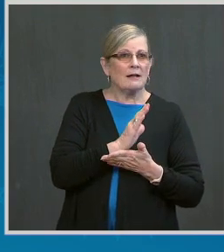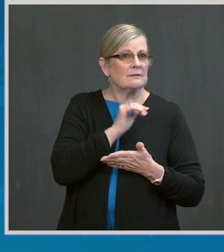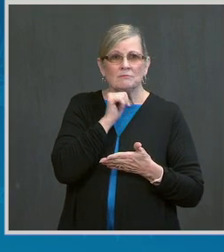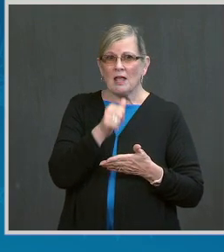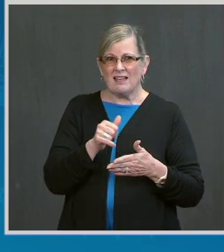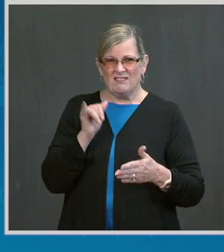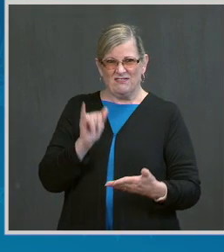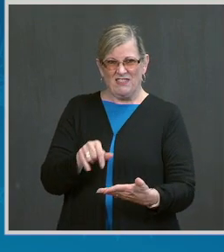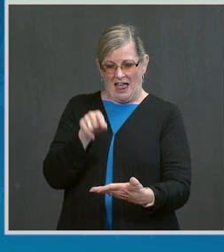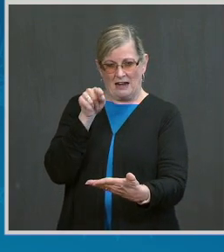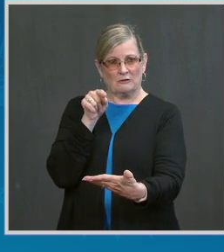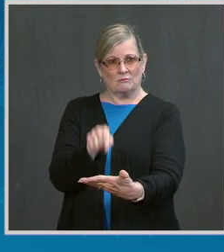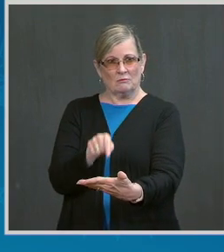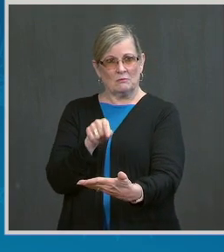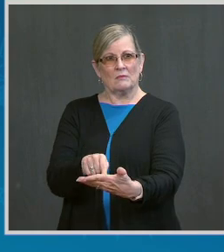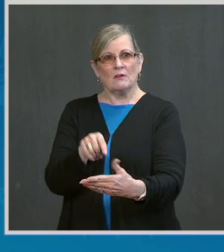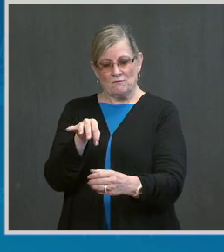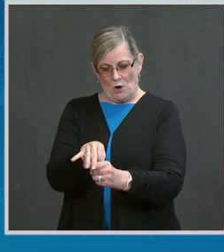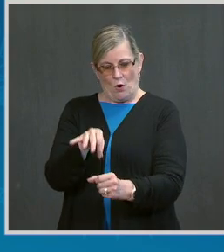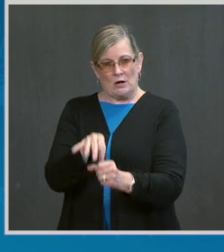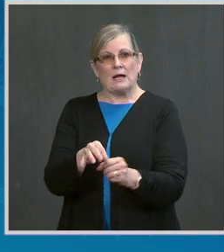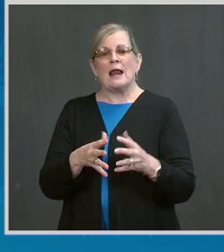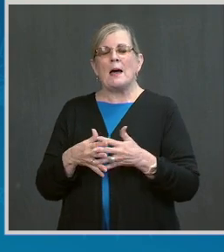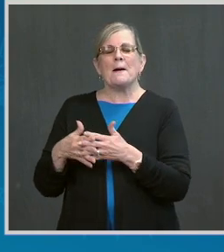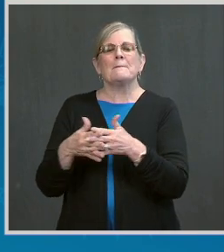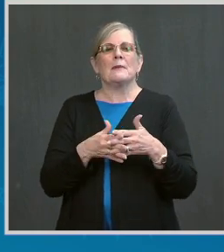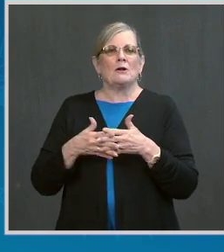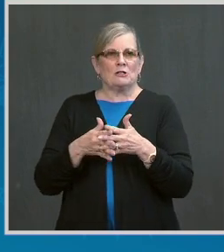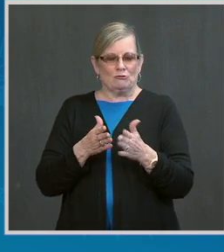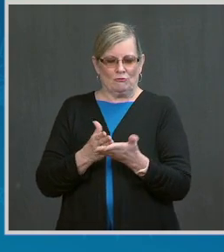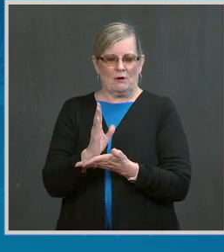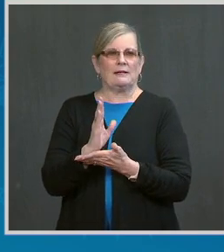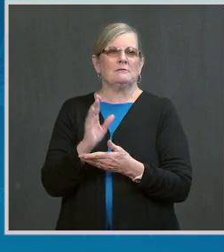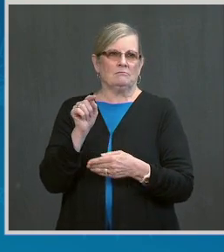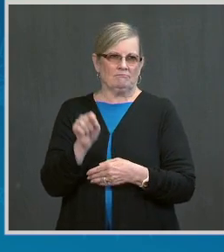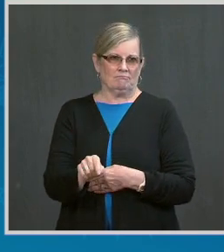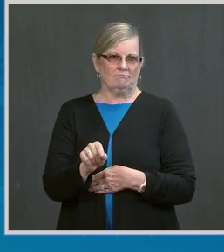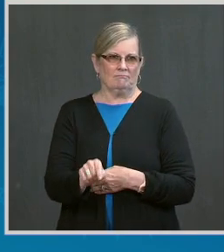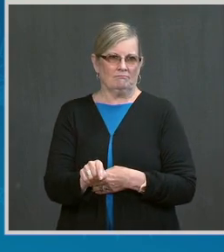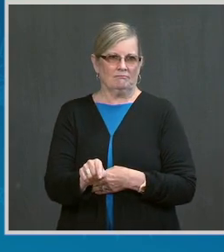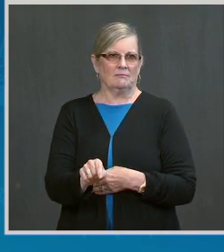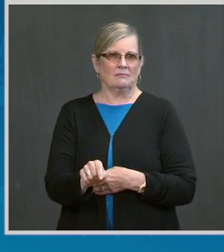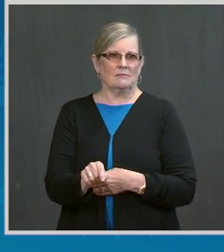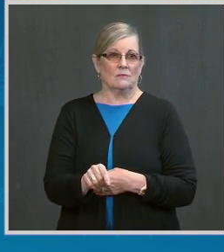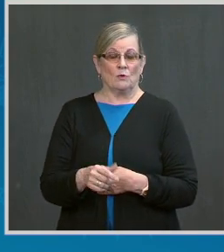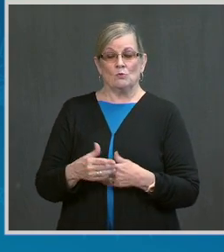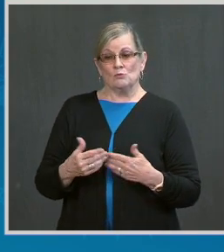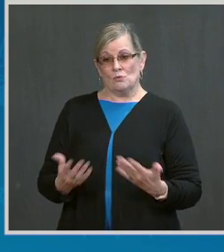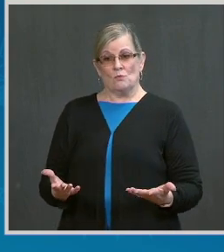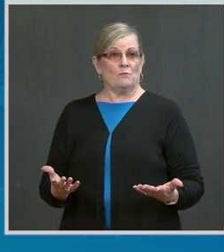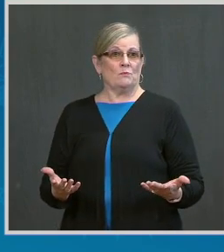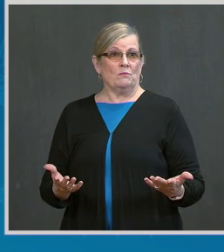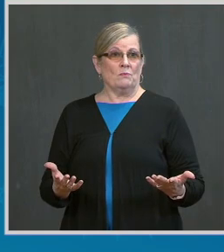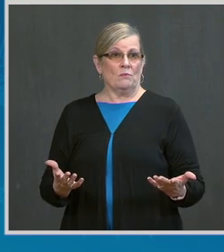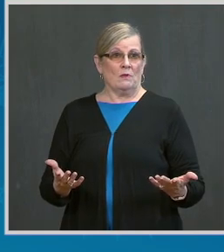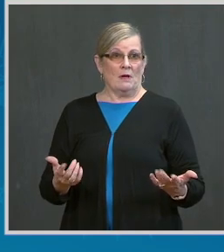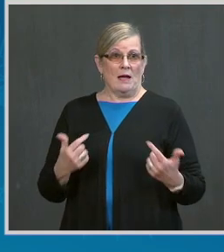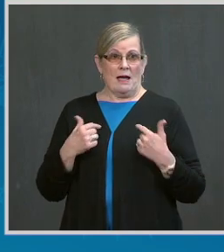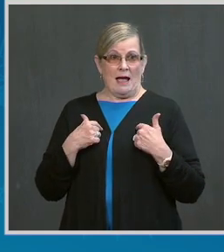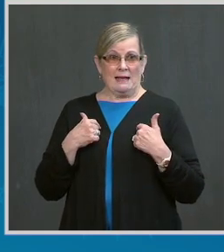So let me end today where I began with where I see us in terms of this new era